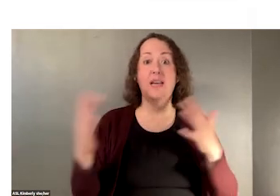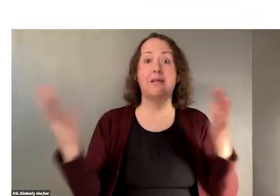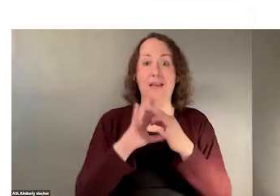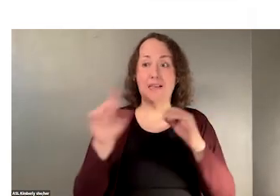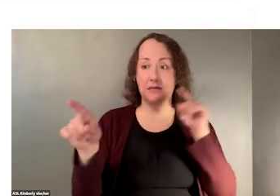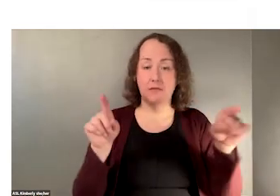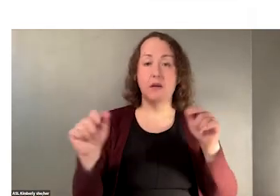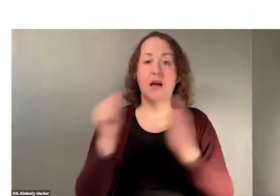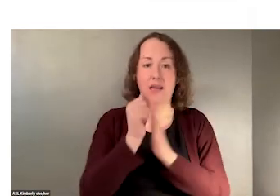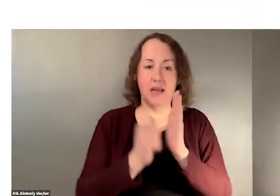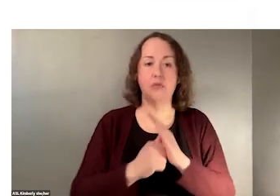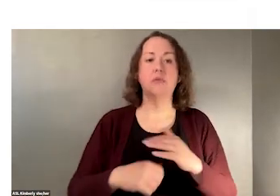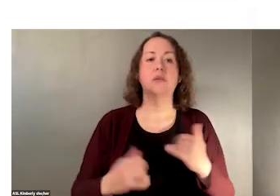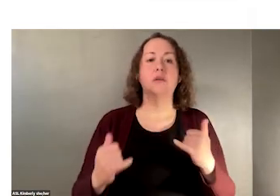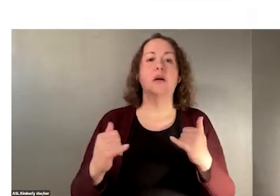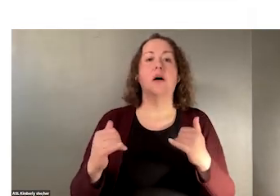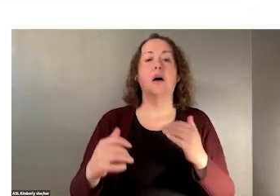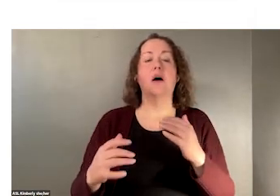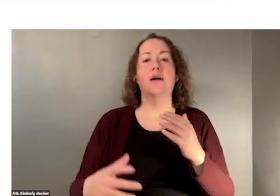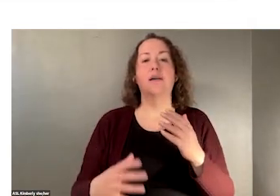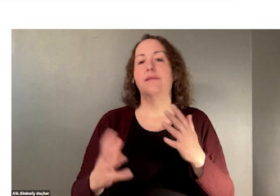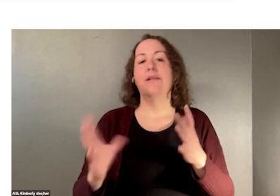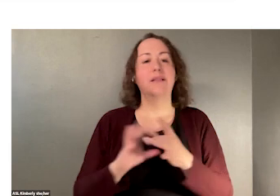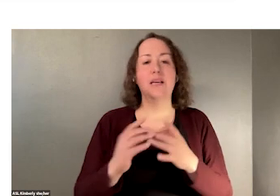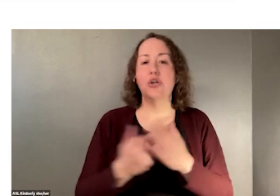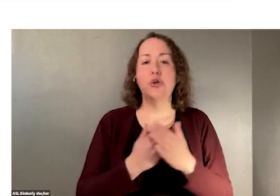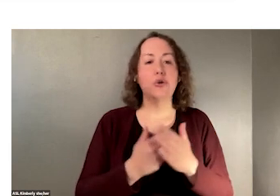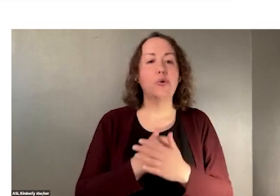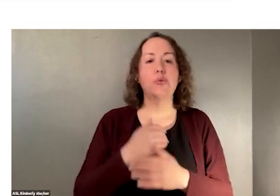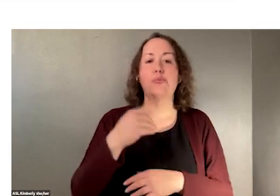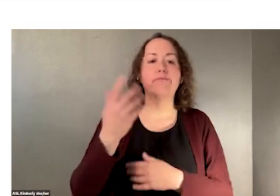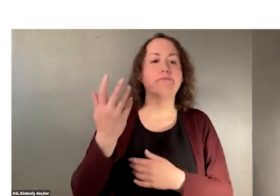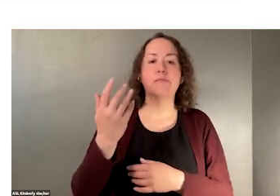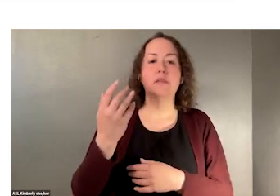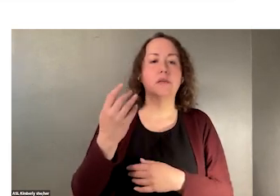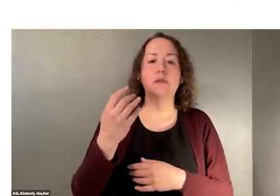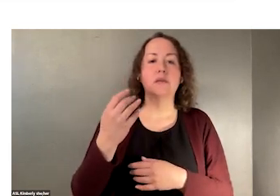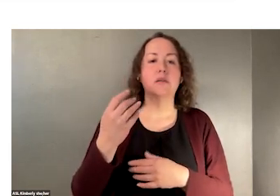and pending other support form or a new biosketch, if you have an ORCID account linked